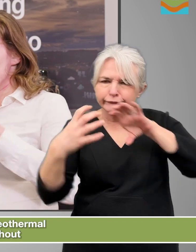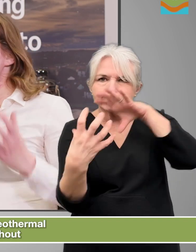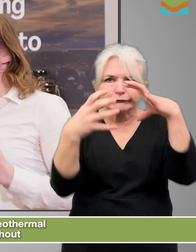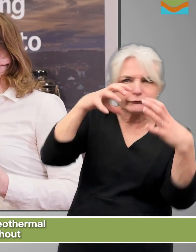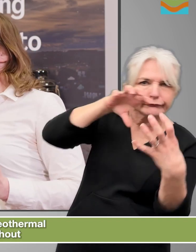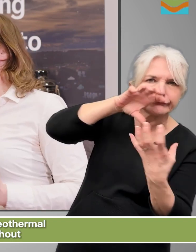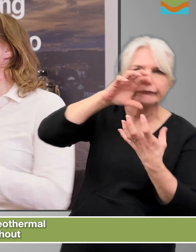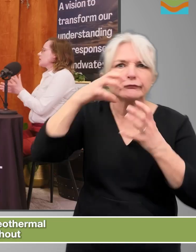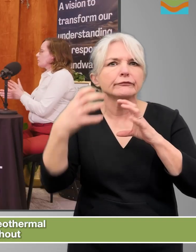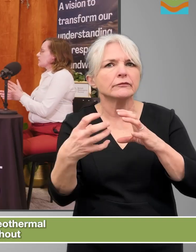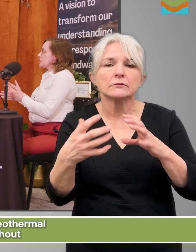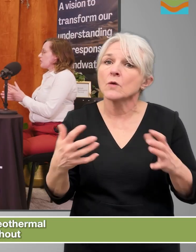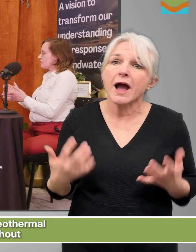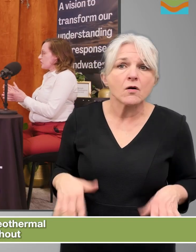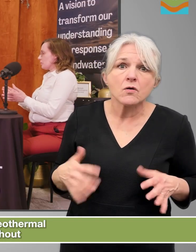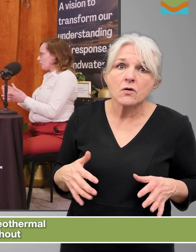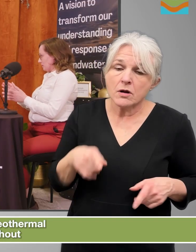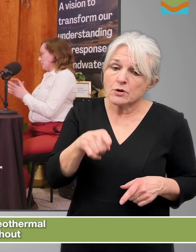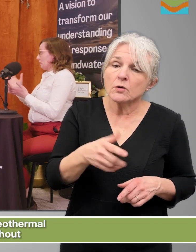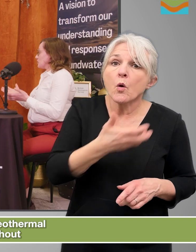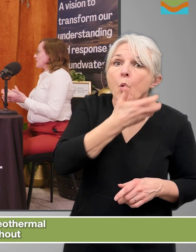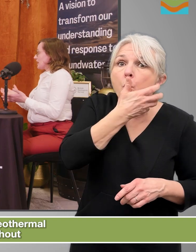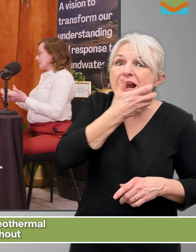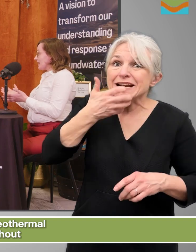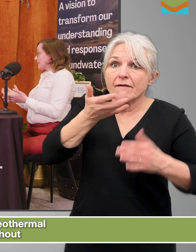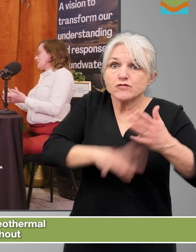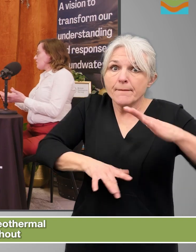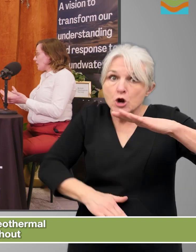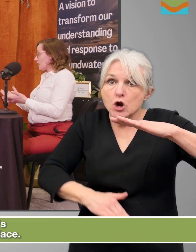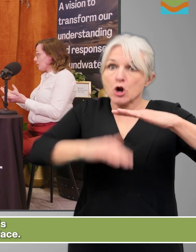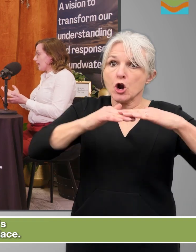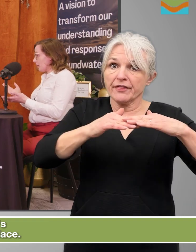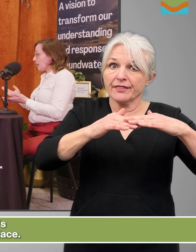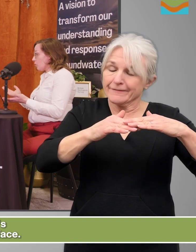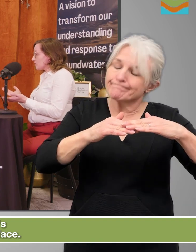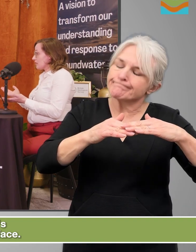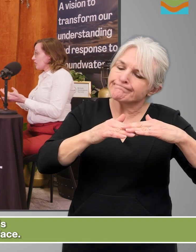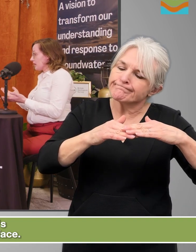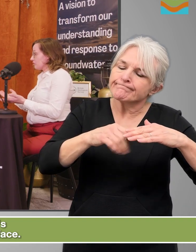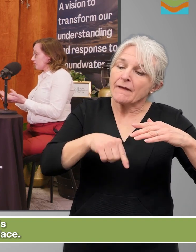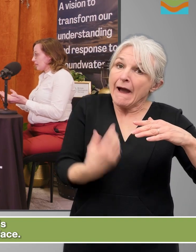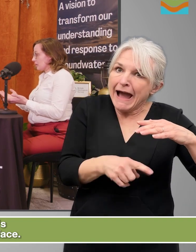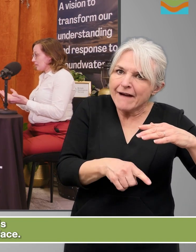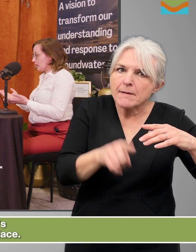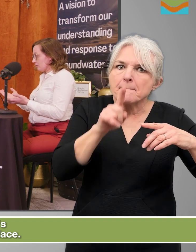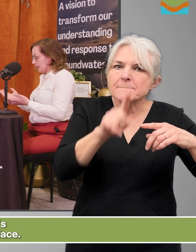is invaluable when it comes to geothermal because it doesn't exist without knowing how that water's flowing through the subsurface.